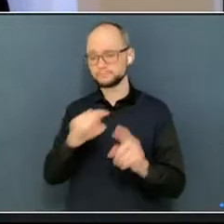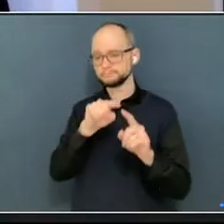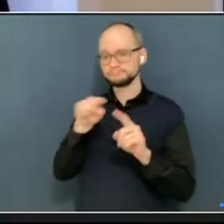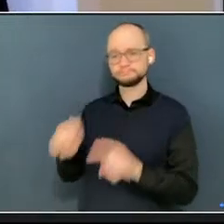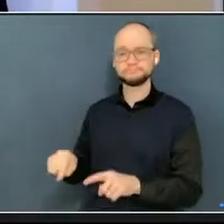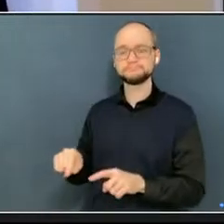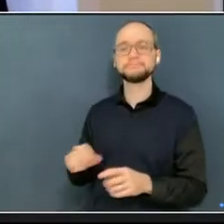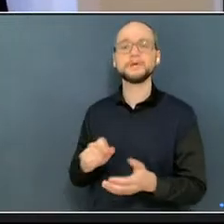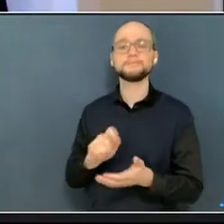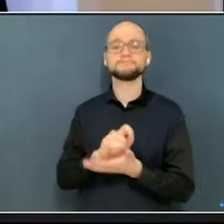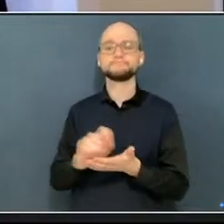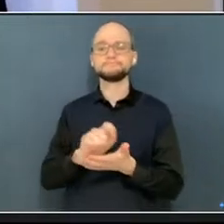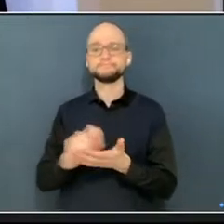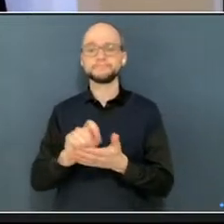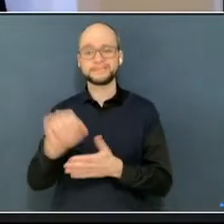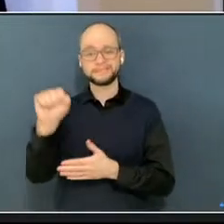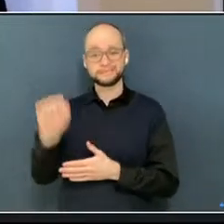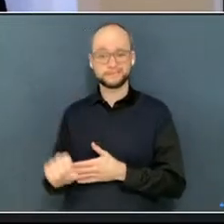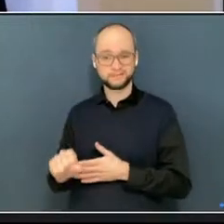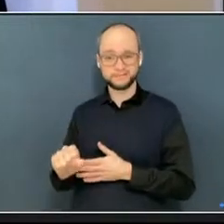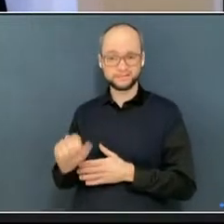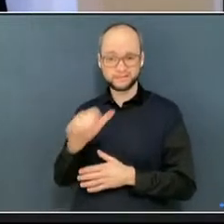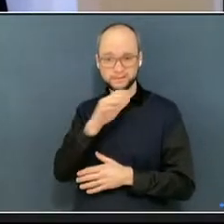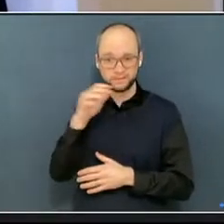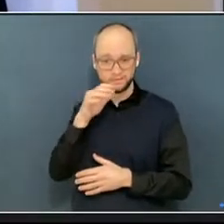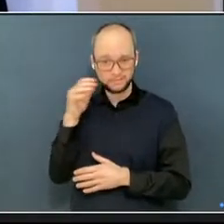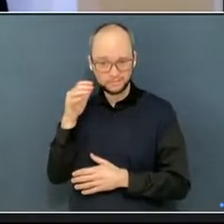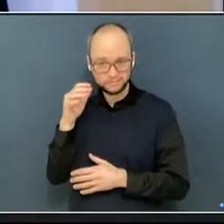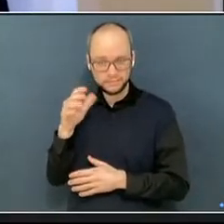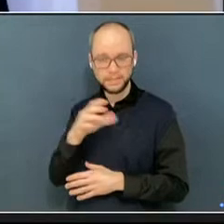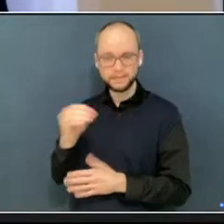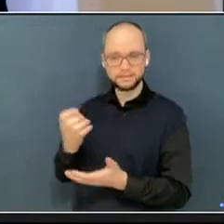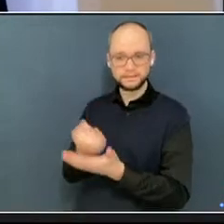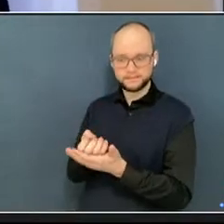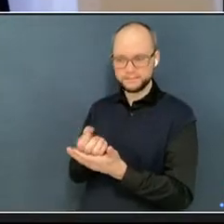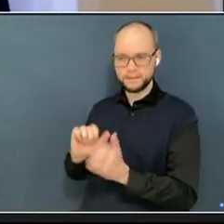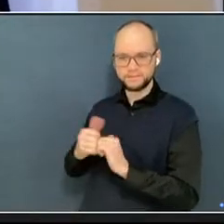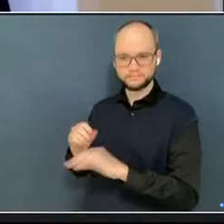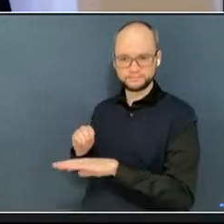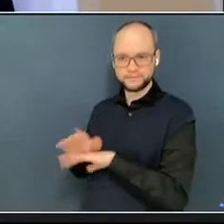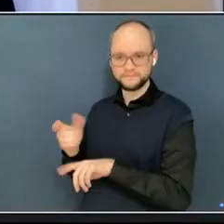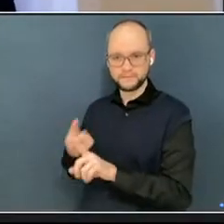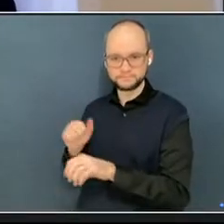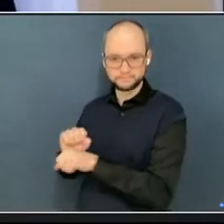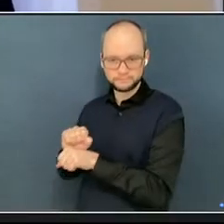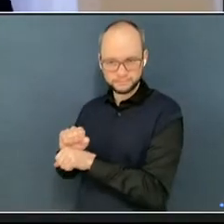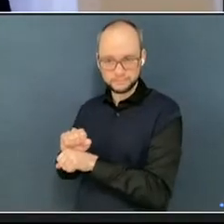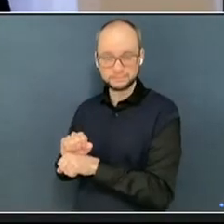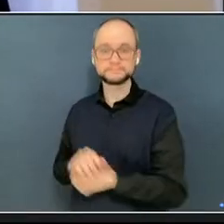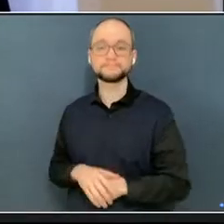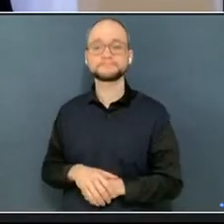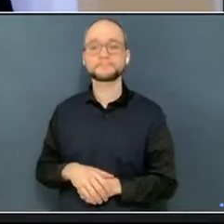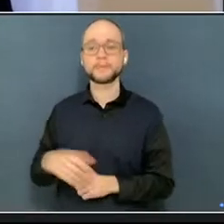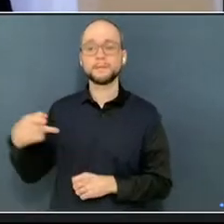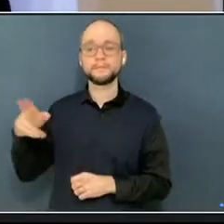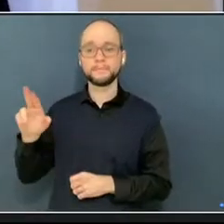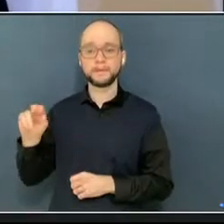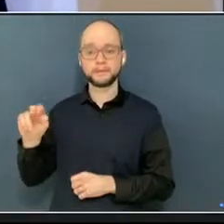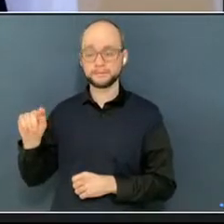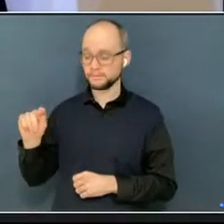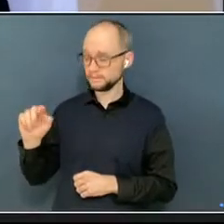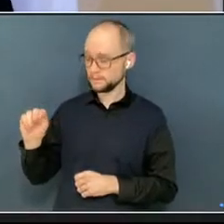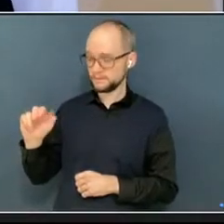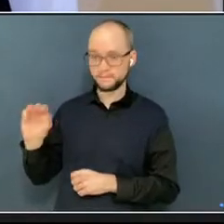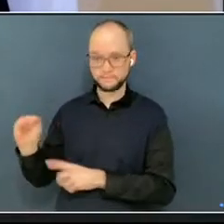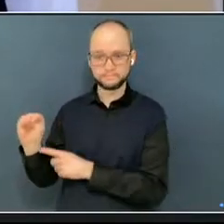as affected by slavery in 1855 George Putnam deems it necessary to sell his publishing firm due to being in debt and